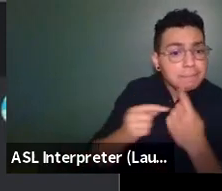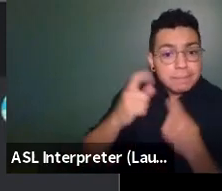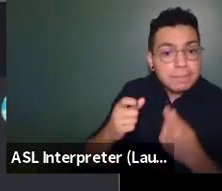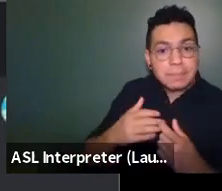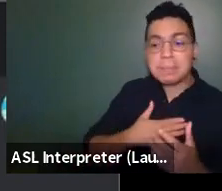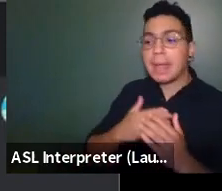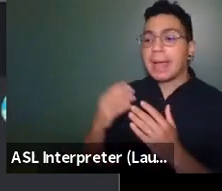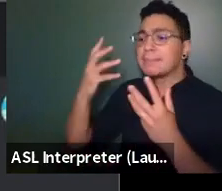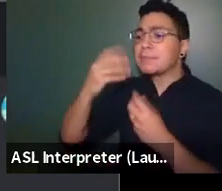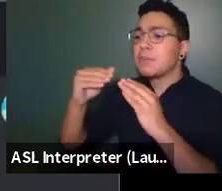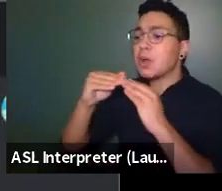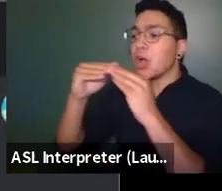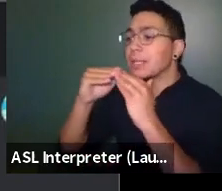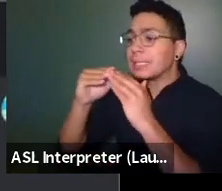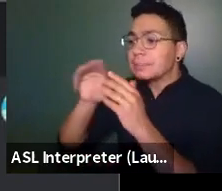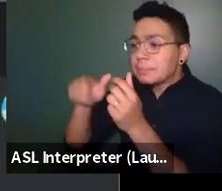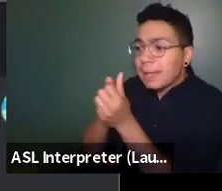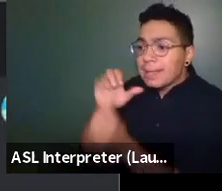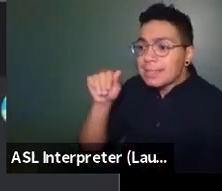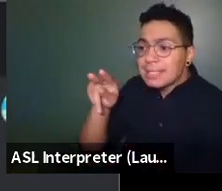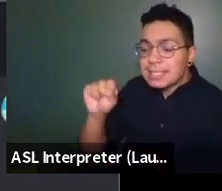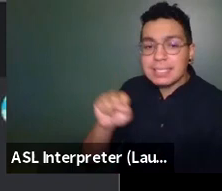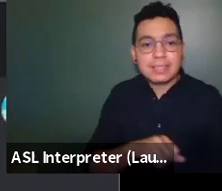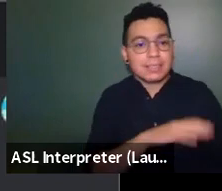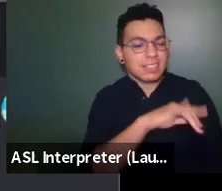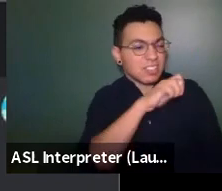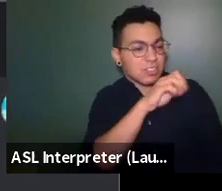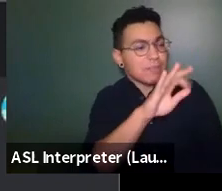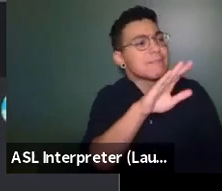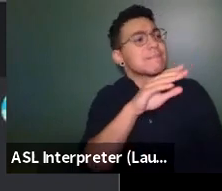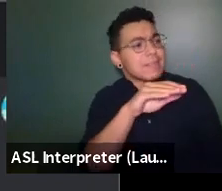ESD 101 - Jeff Crawford: Yeah! Katherine, I saw one that came through that was repost it. Thanks, Kristina for doing that.